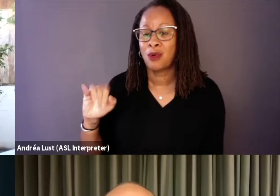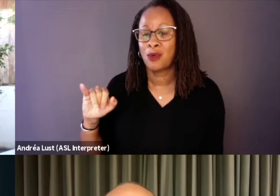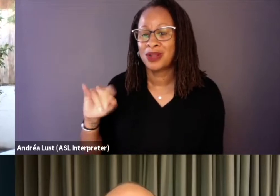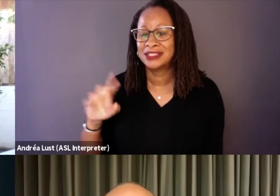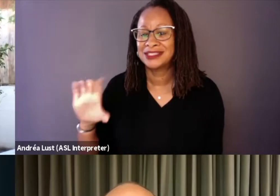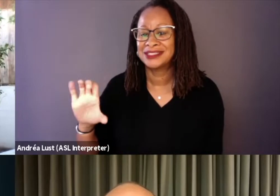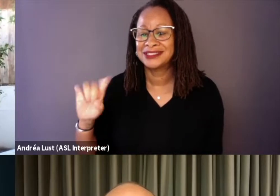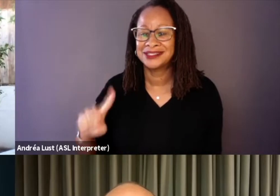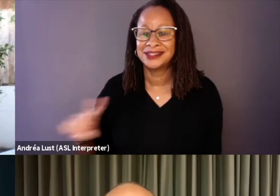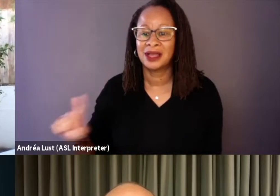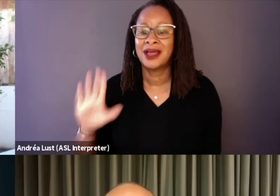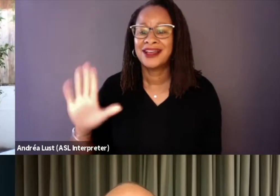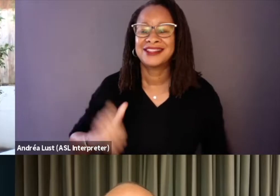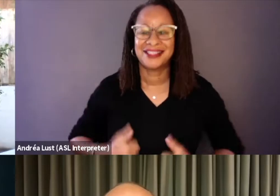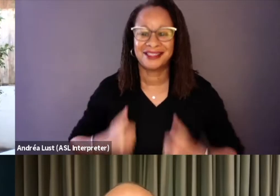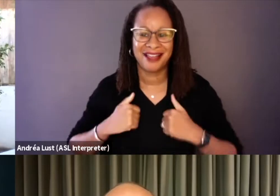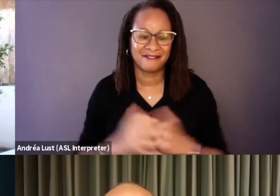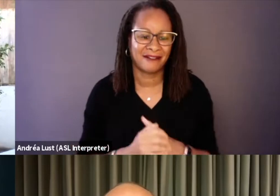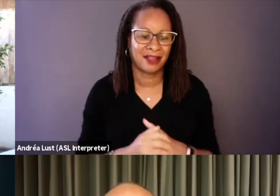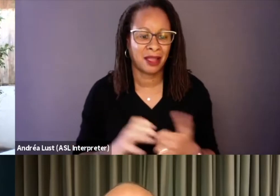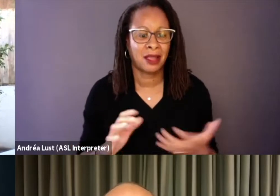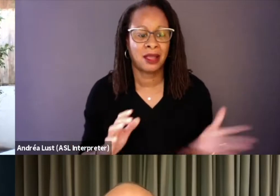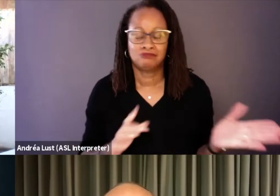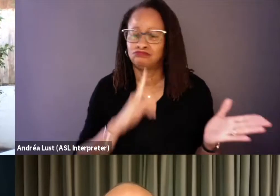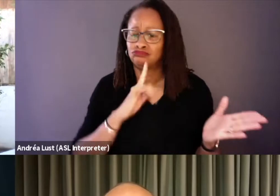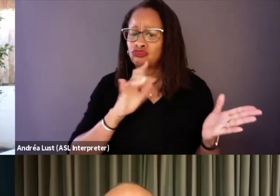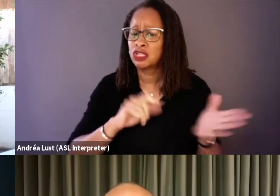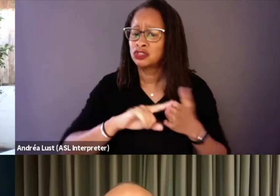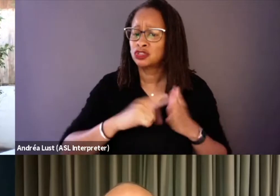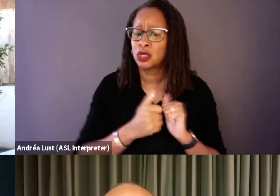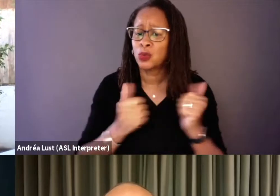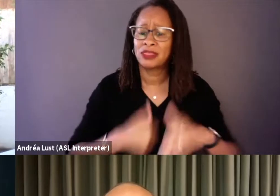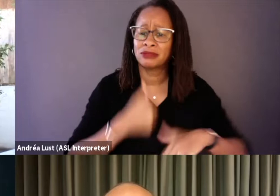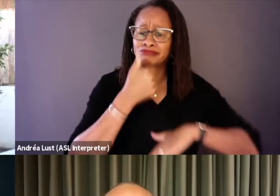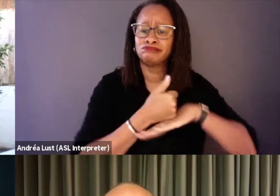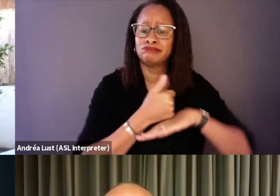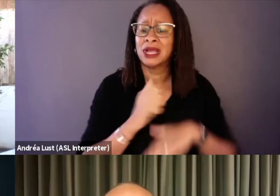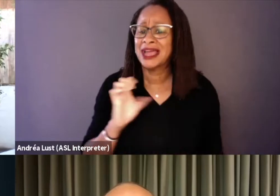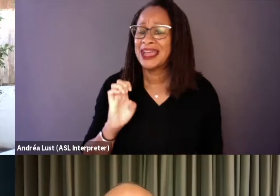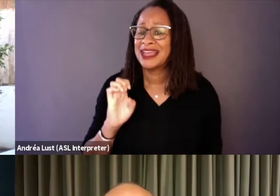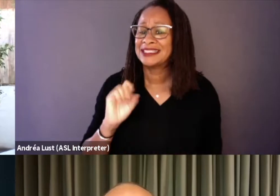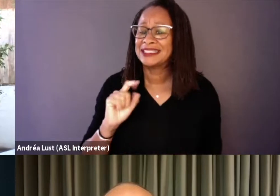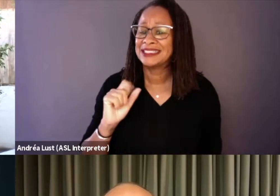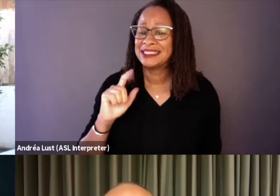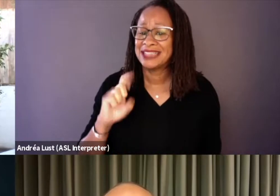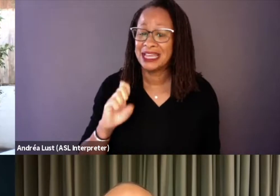Well, it all really started with the estate and getting sort of their backing and approval to do the documentary at all.